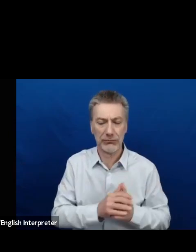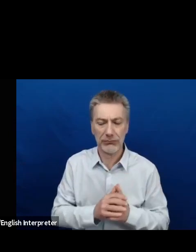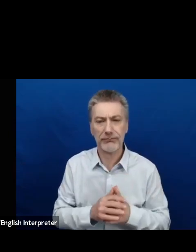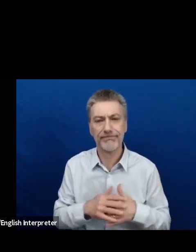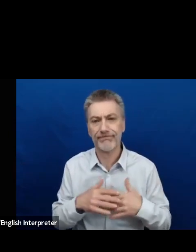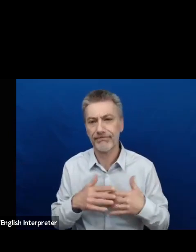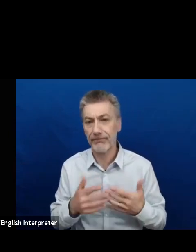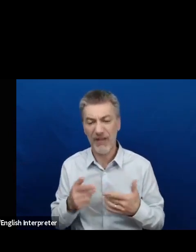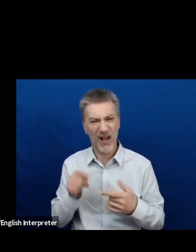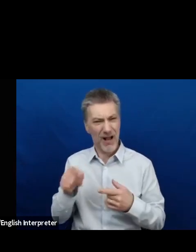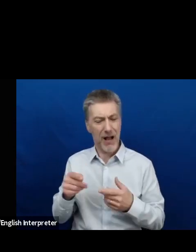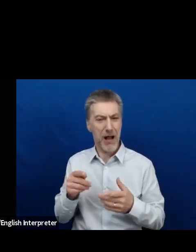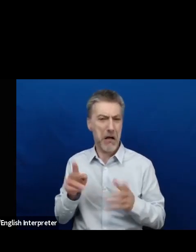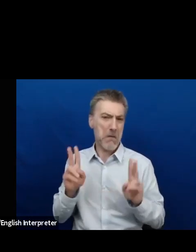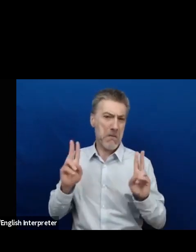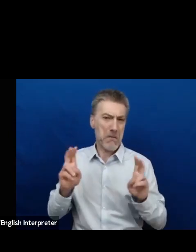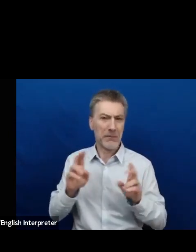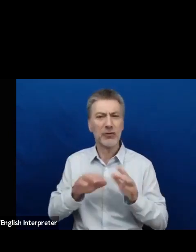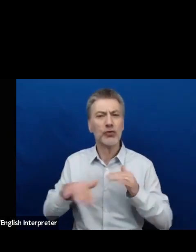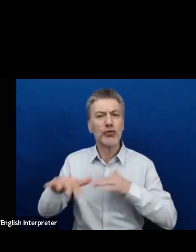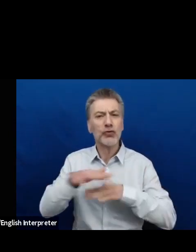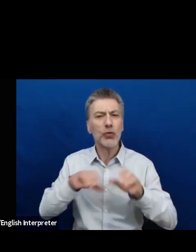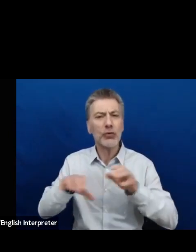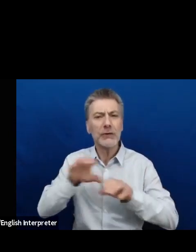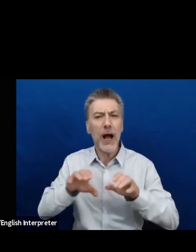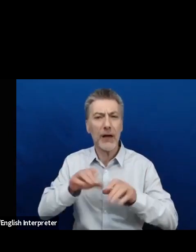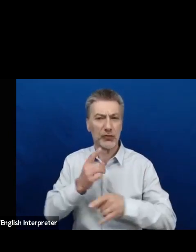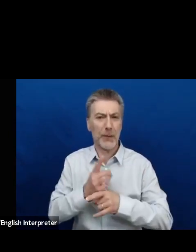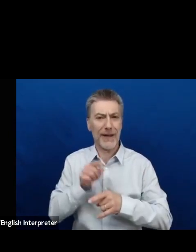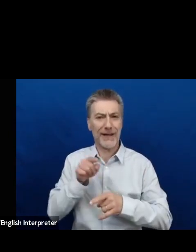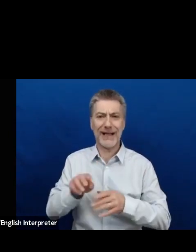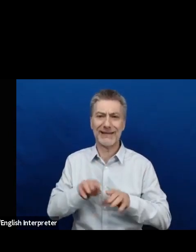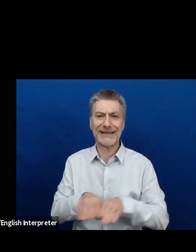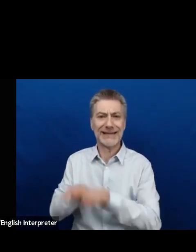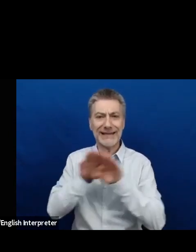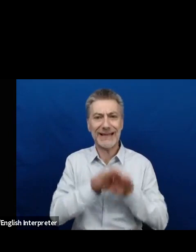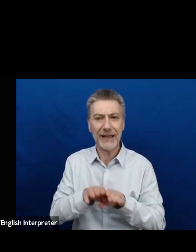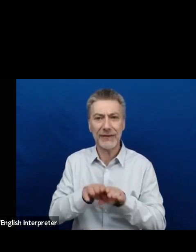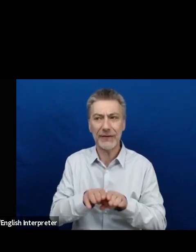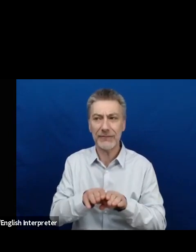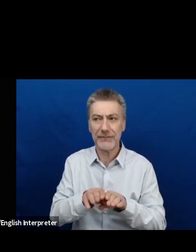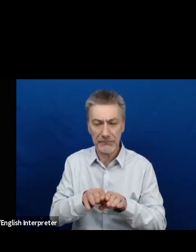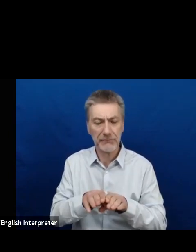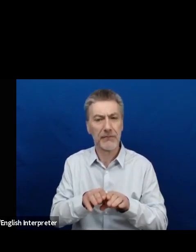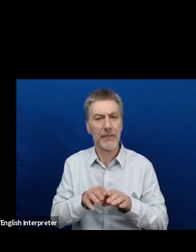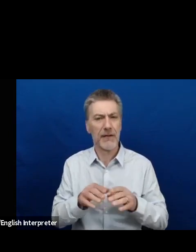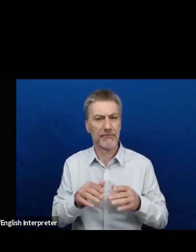second route established a nation and then a state as